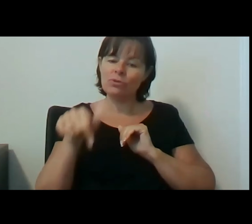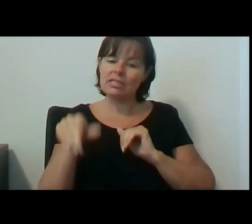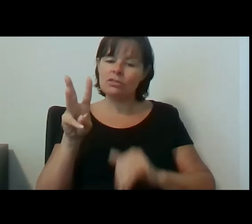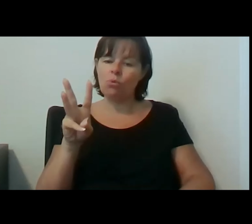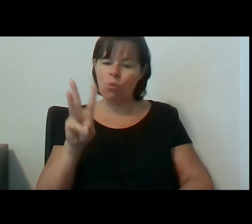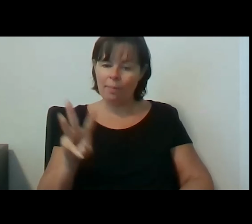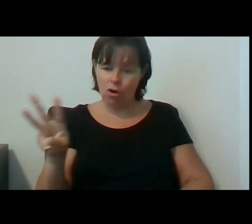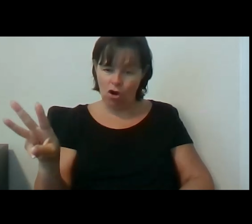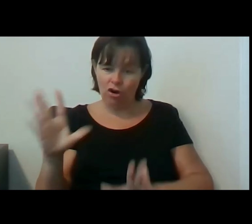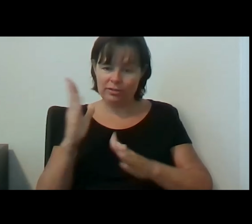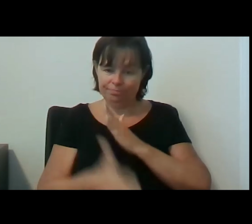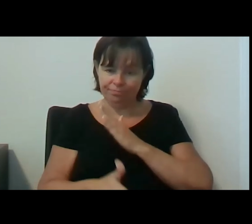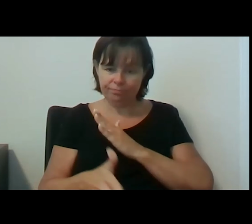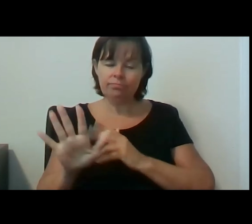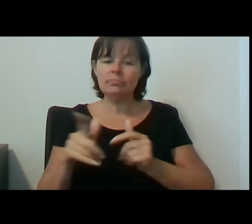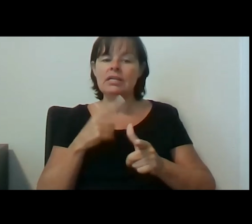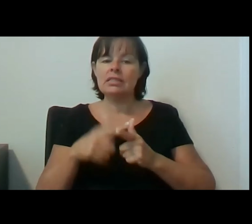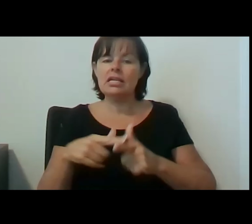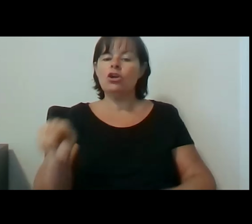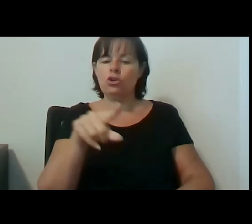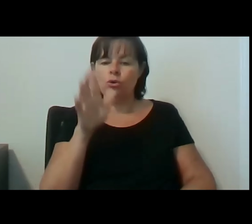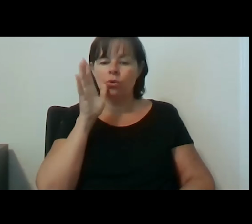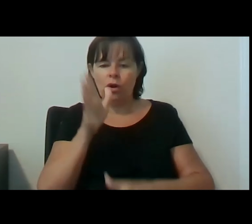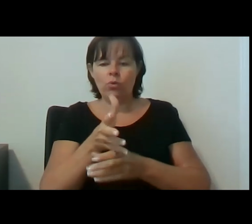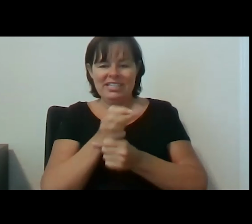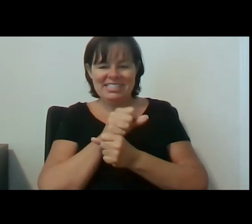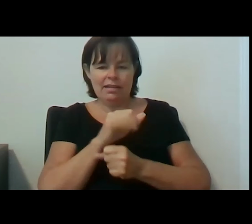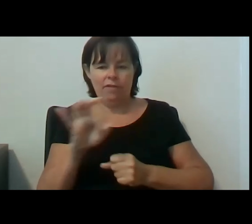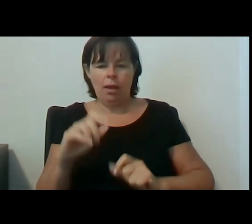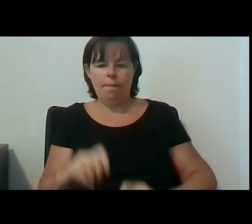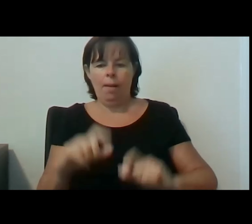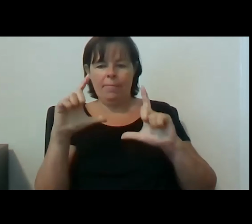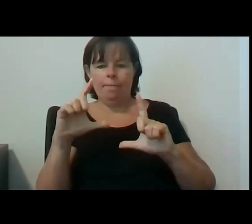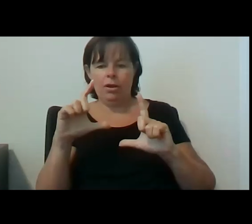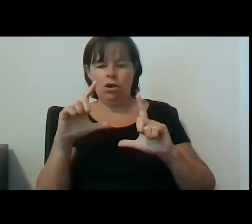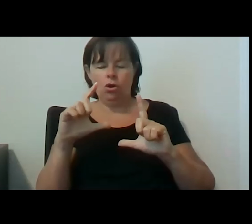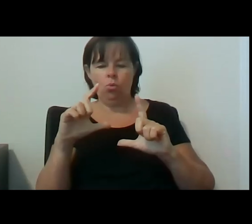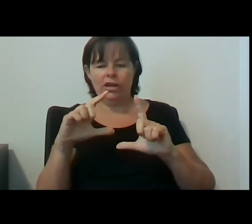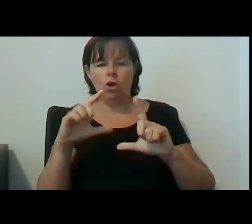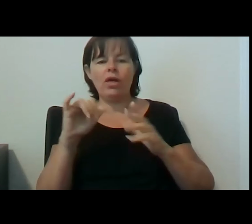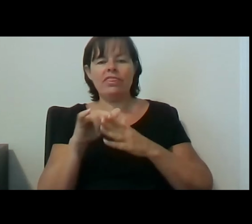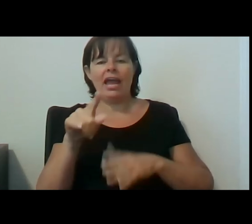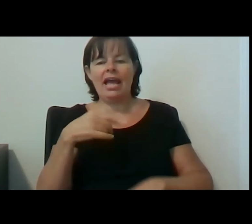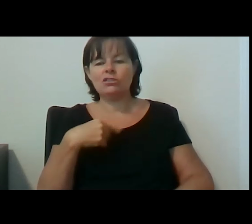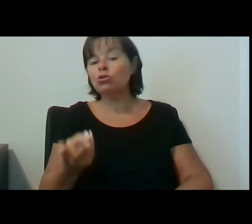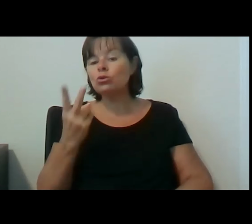ends you will you will receive a little pop-up window with a two-question survey it'll take